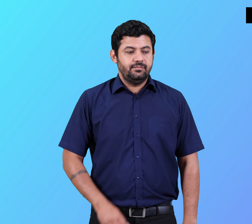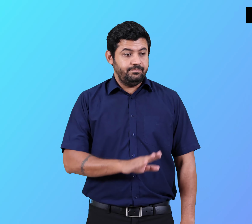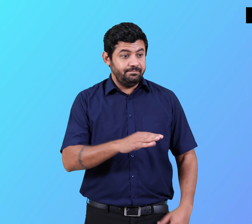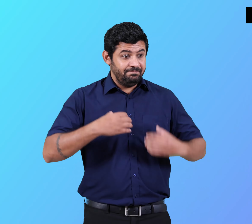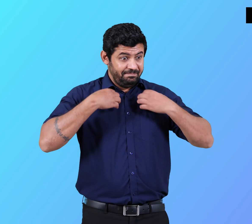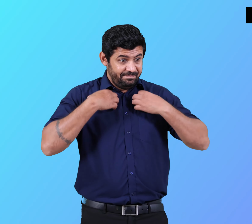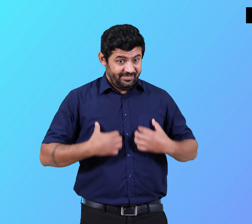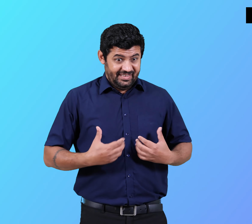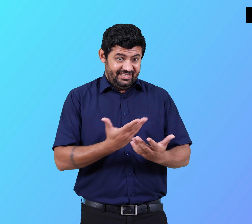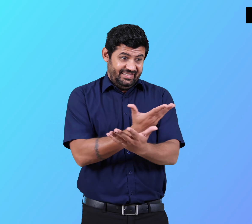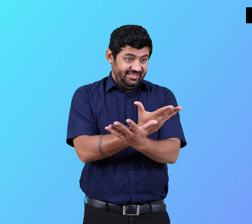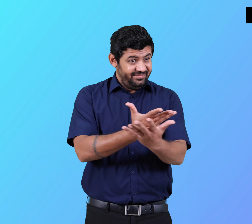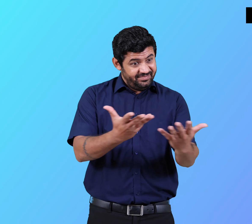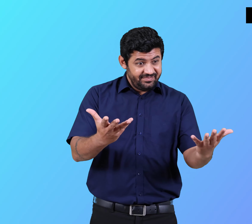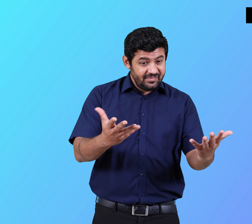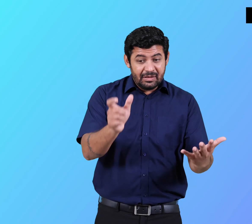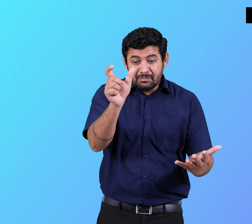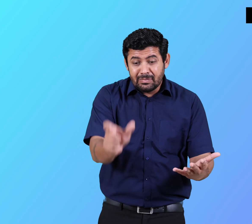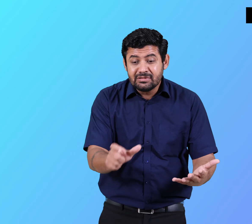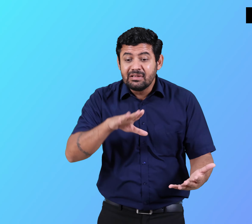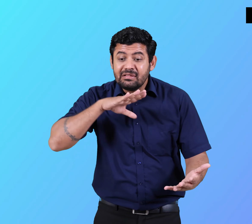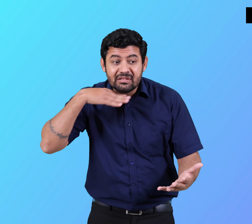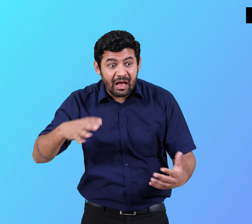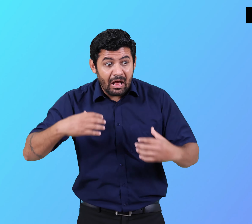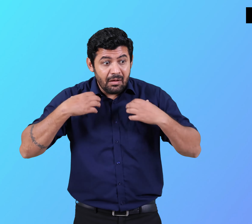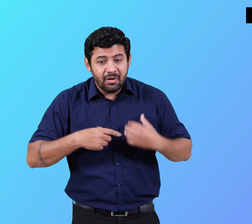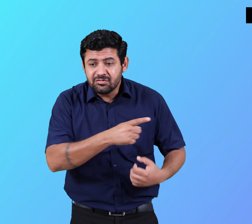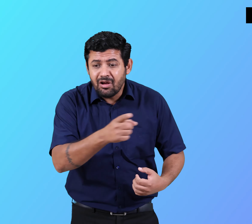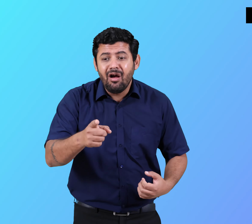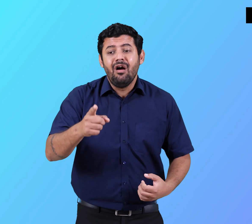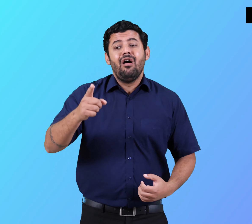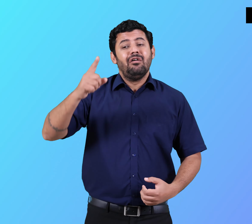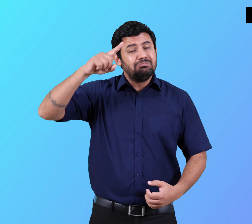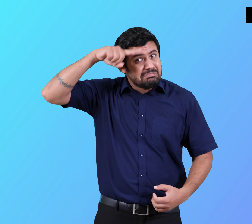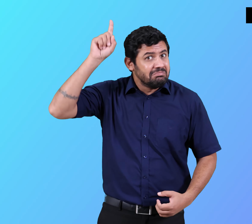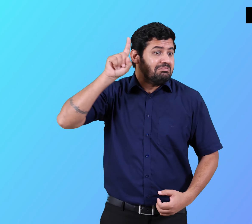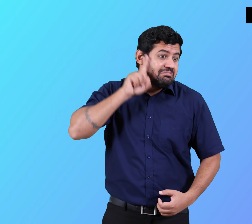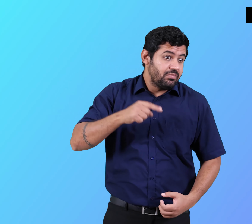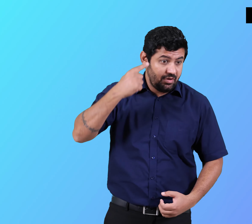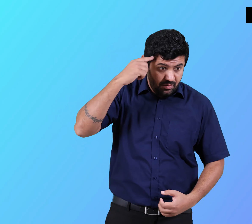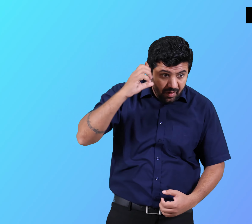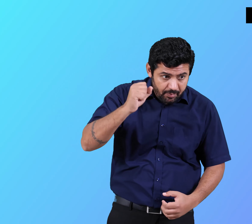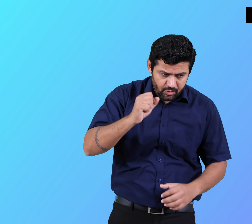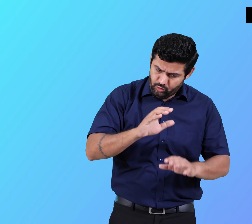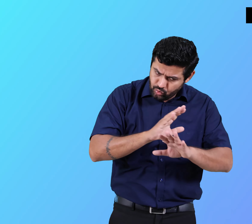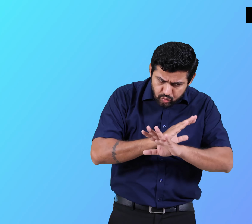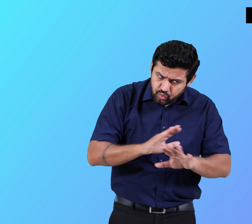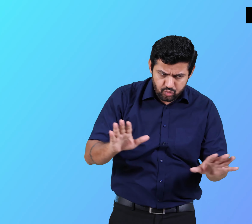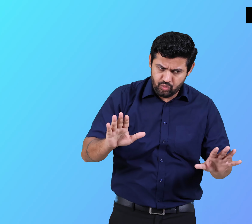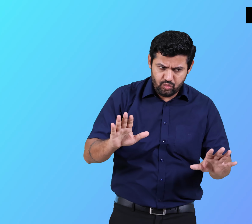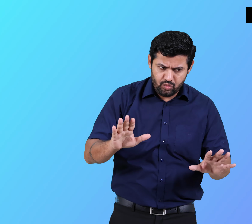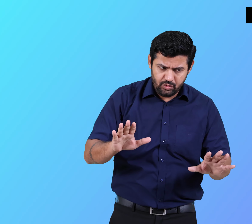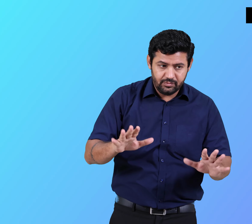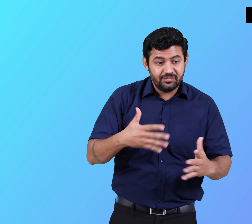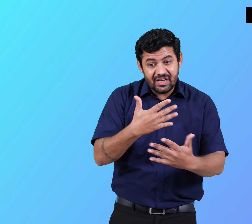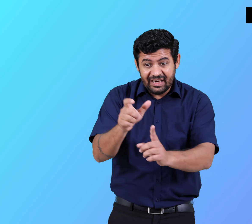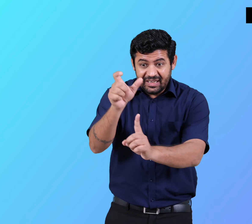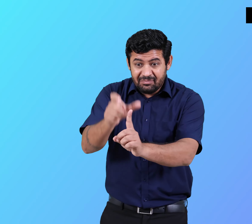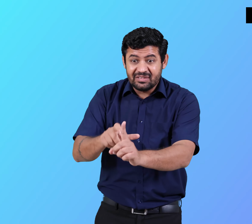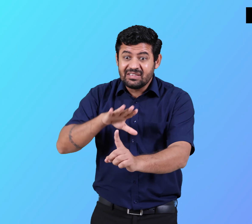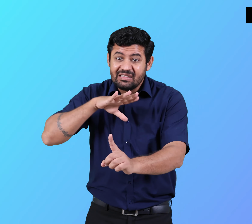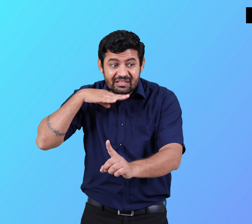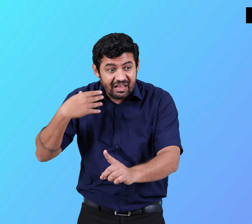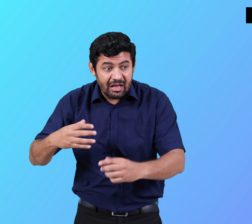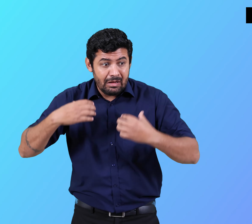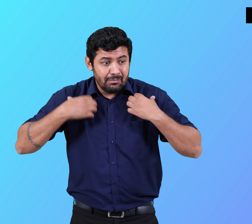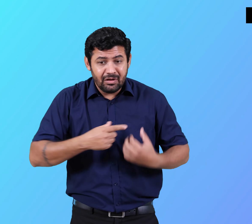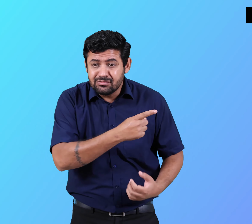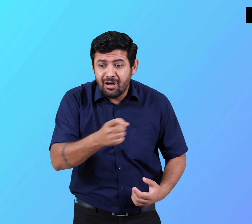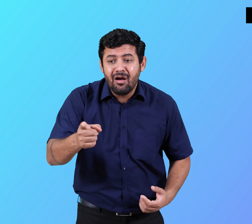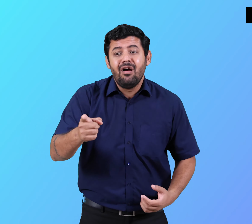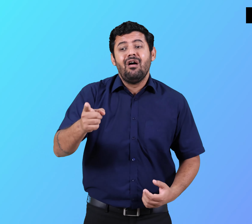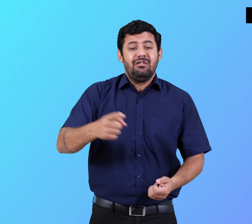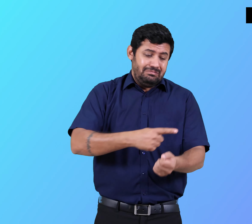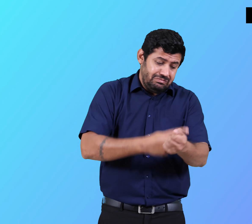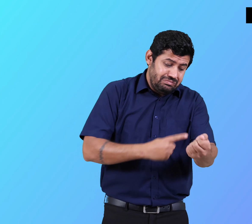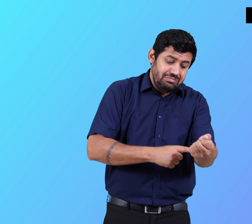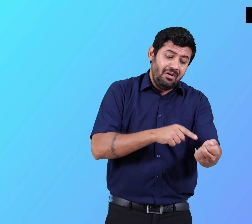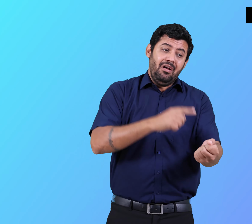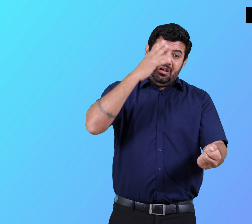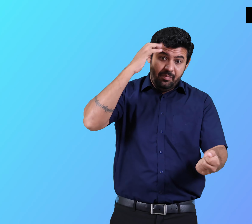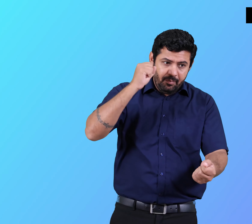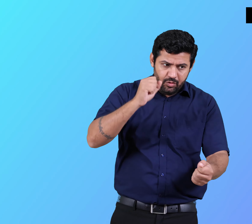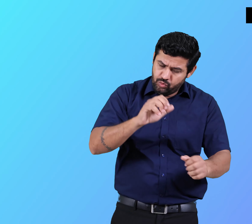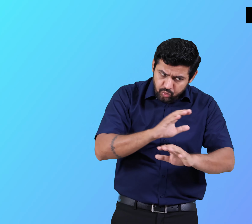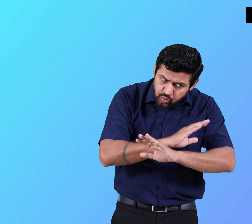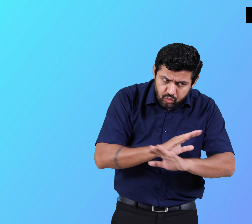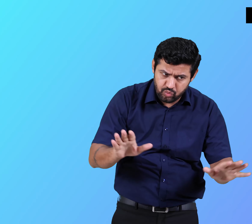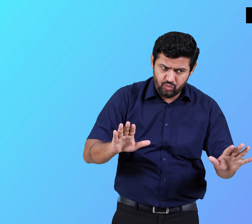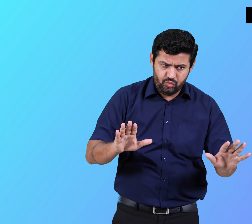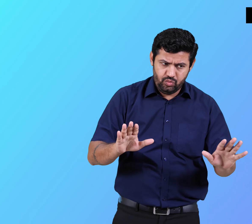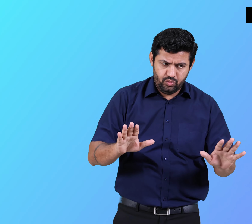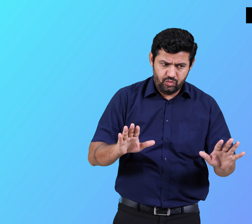“Priests must not shave bald spots on their heads. They must not shave off the edges of their beards. They must not make any cuts in their bodies.